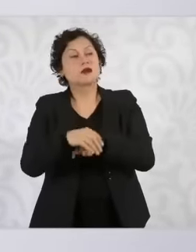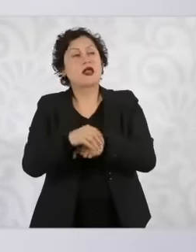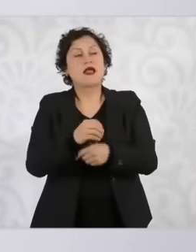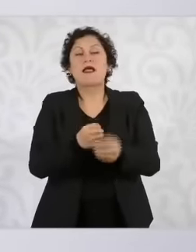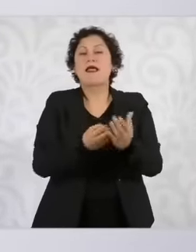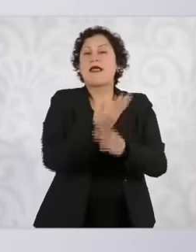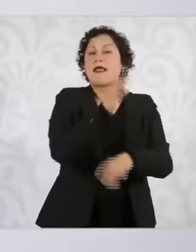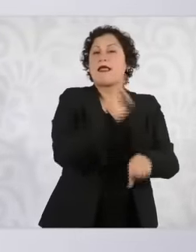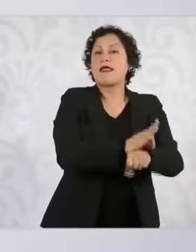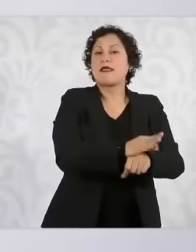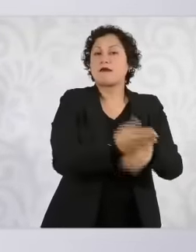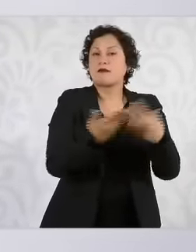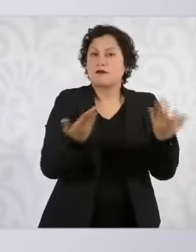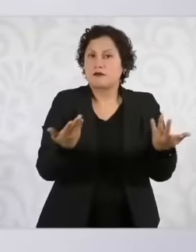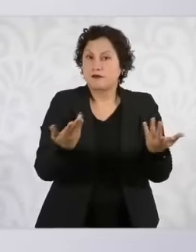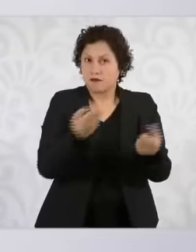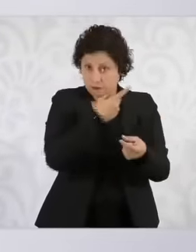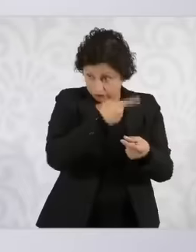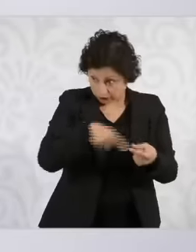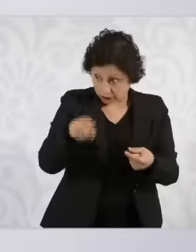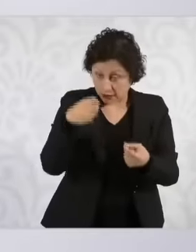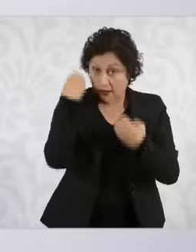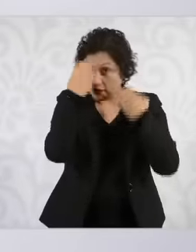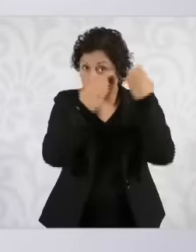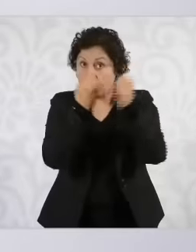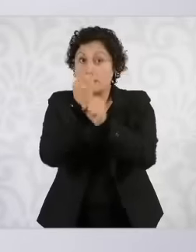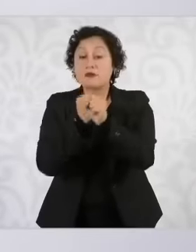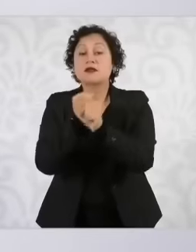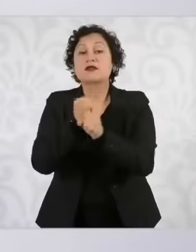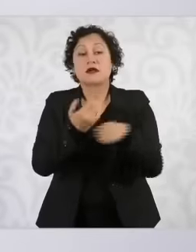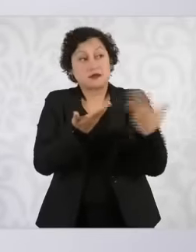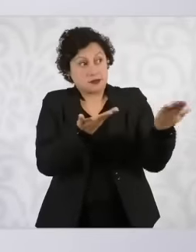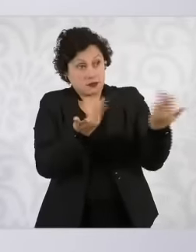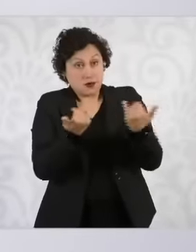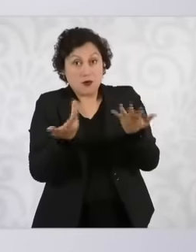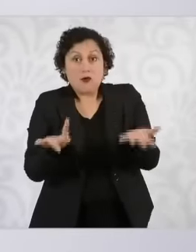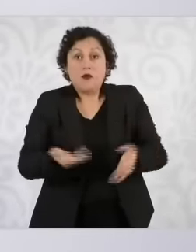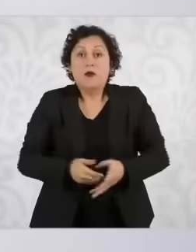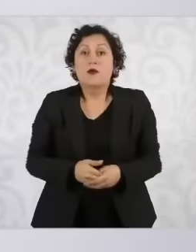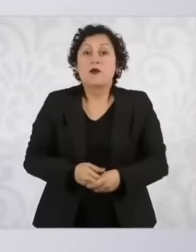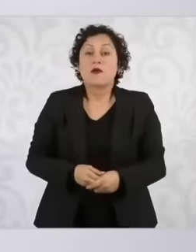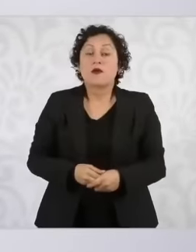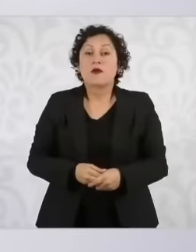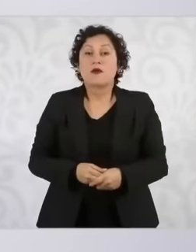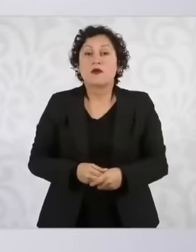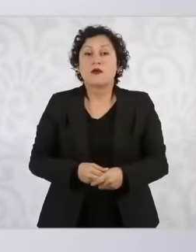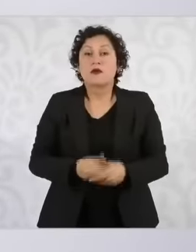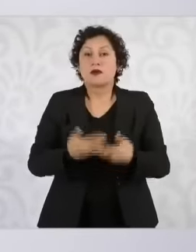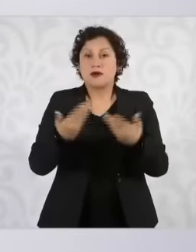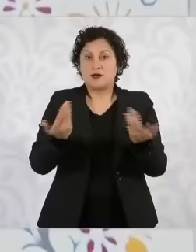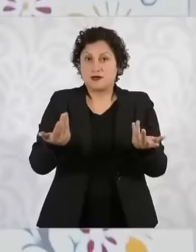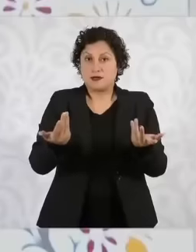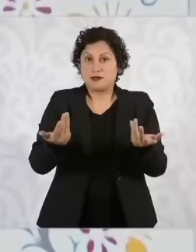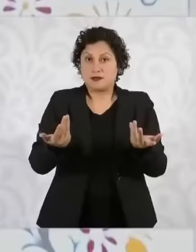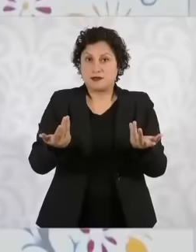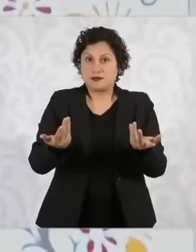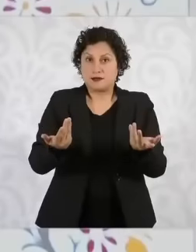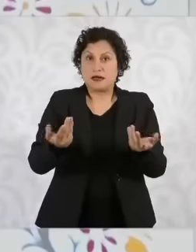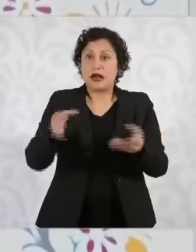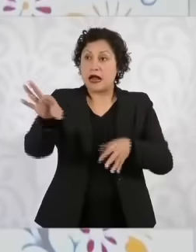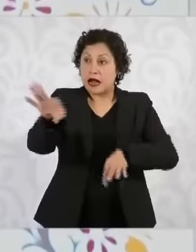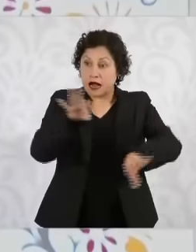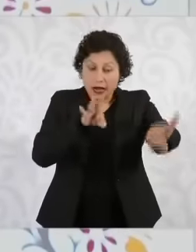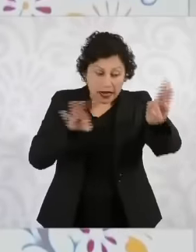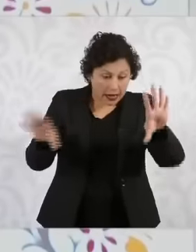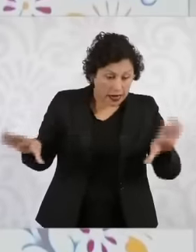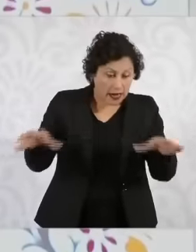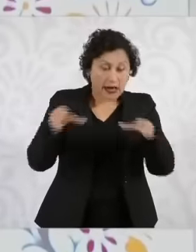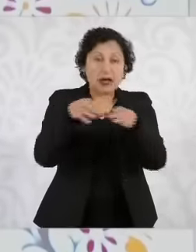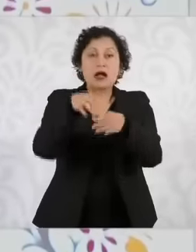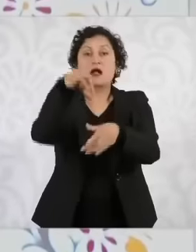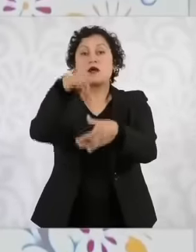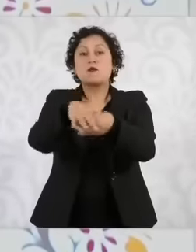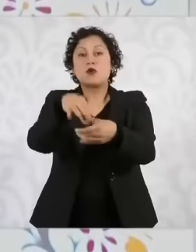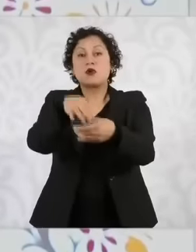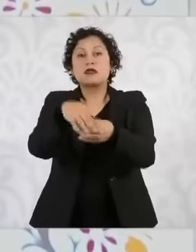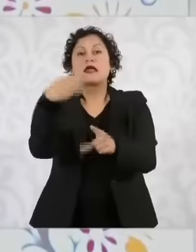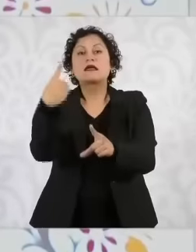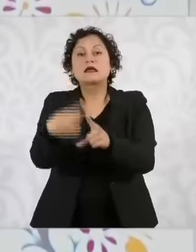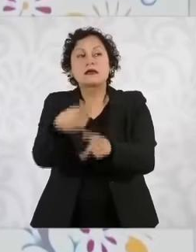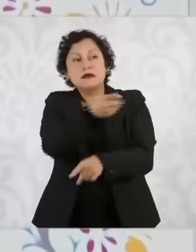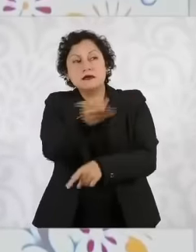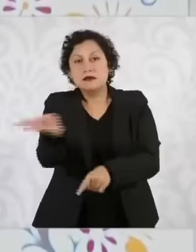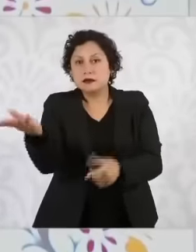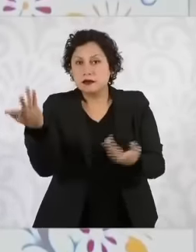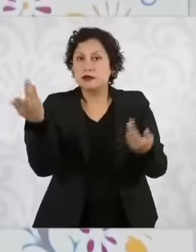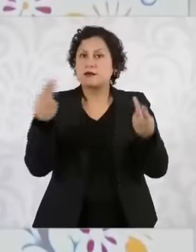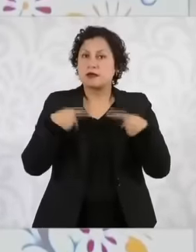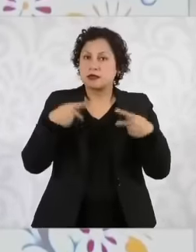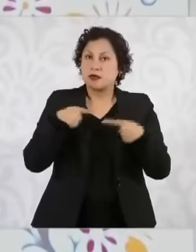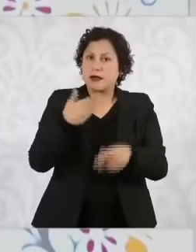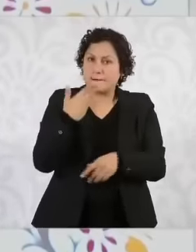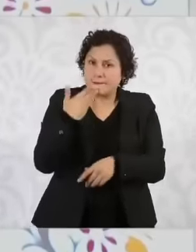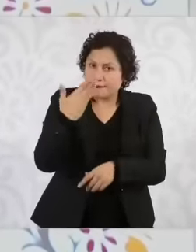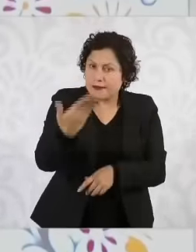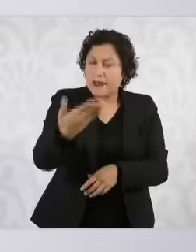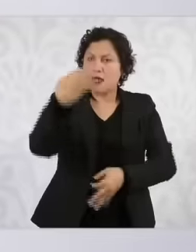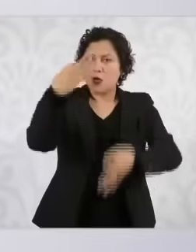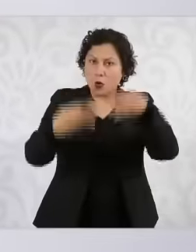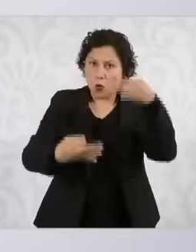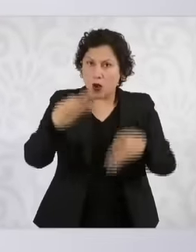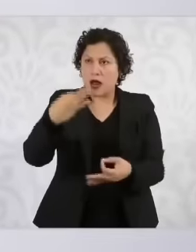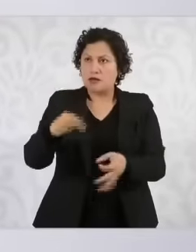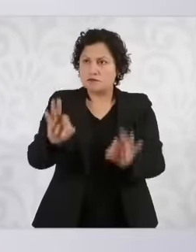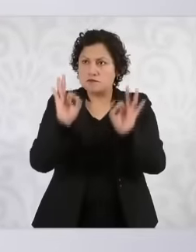That Thank you good judges good judges prepared not like now many who well the truth is what does